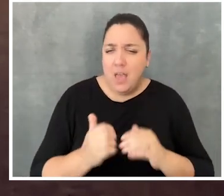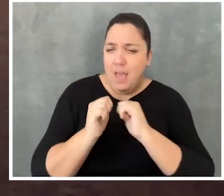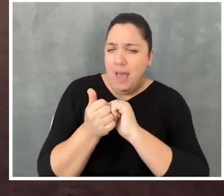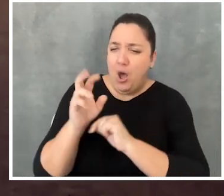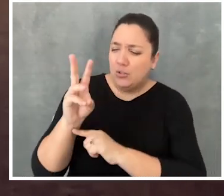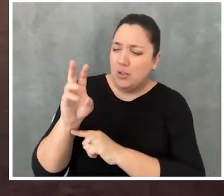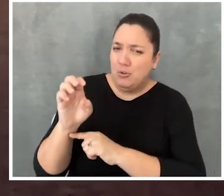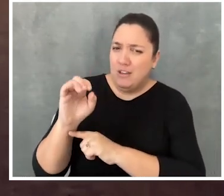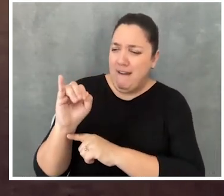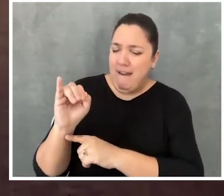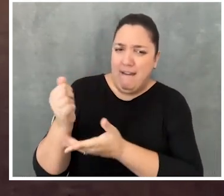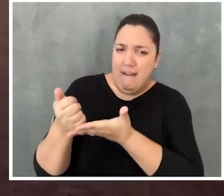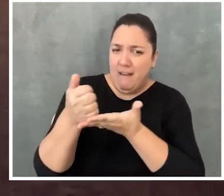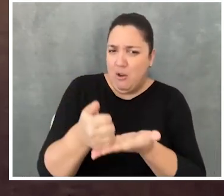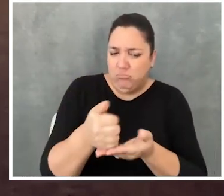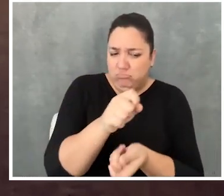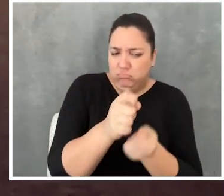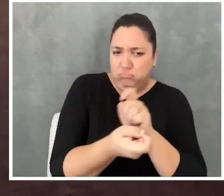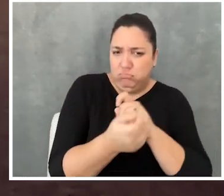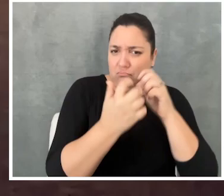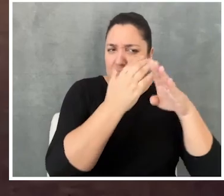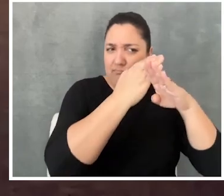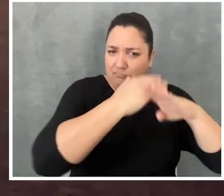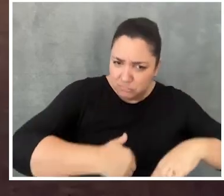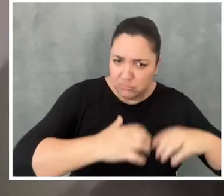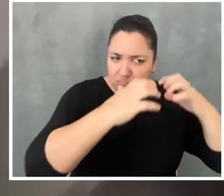and working towards changing that, at least here in the US?